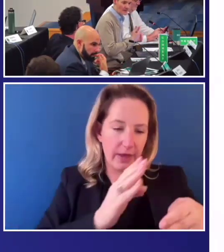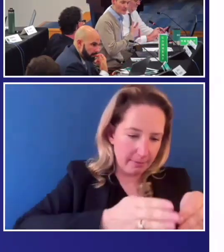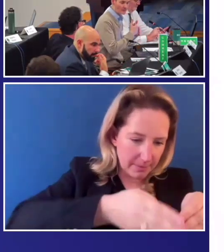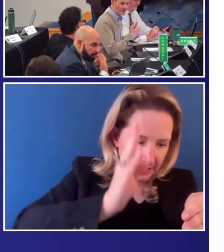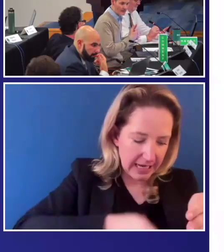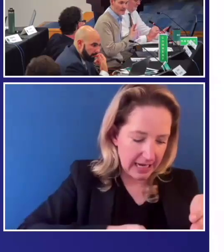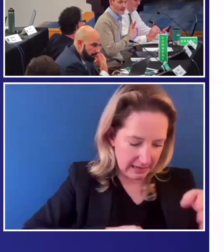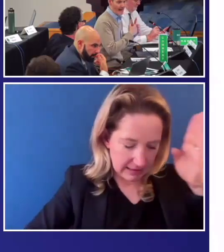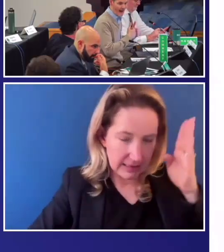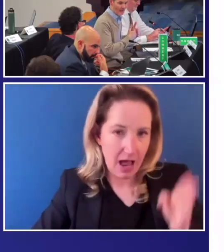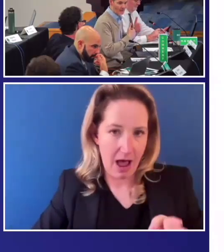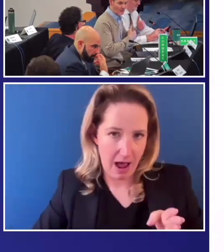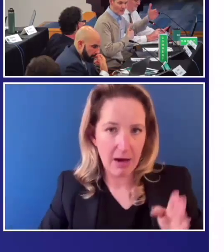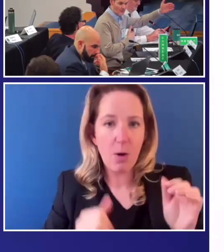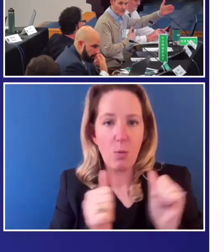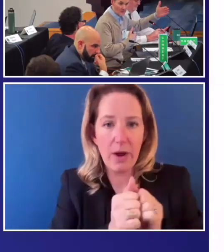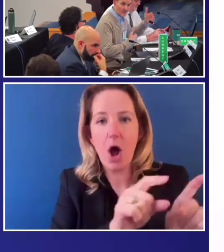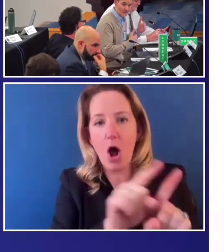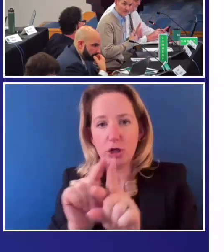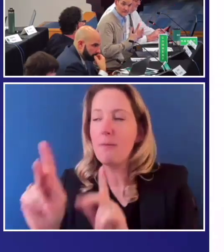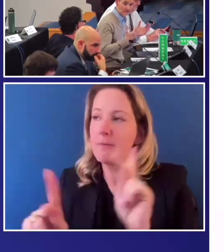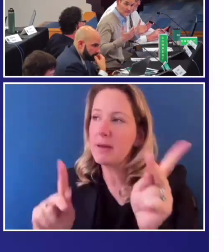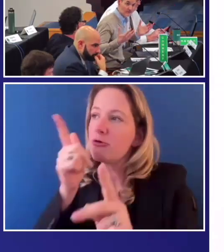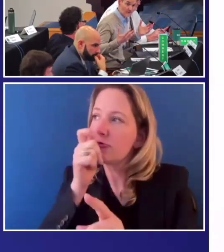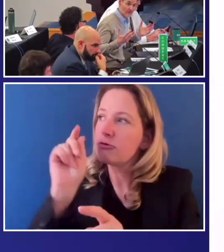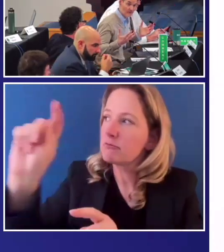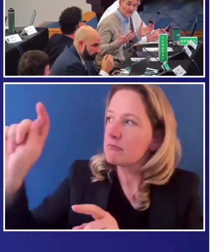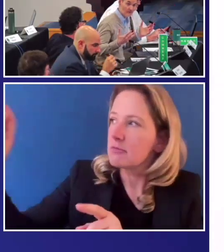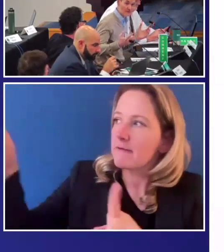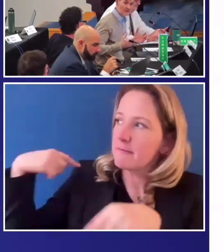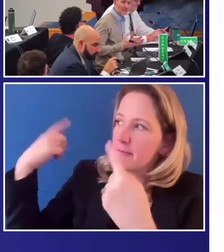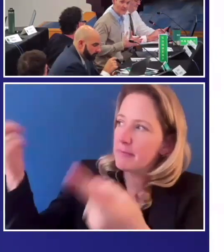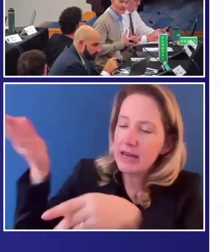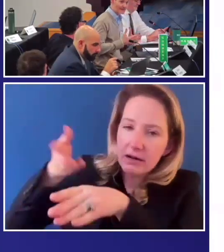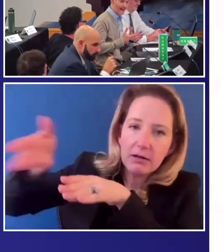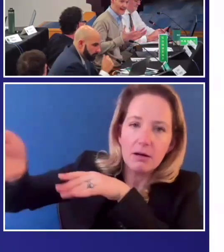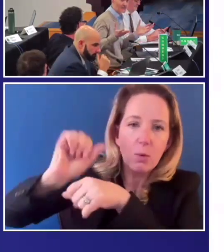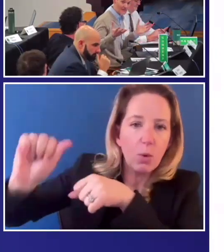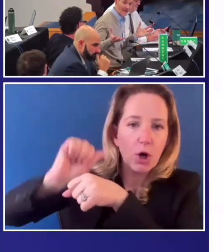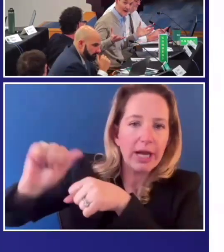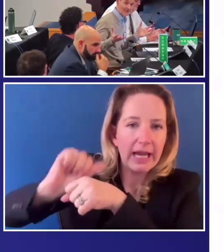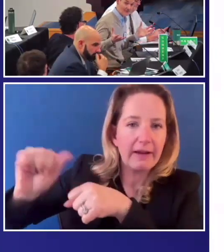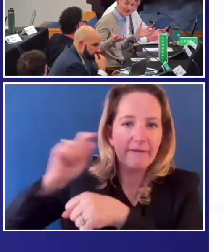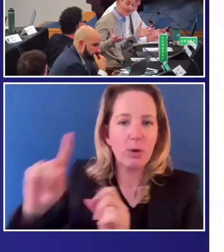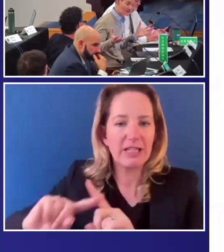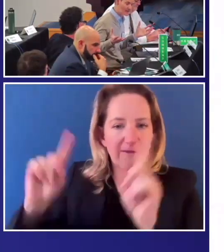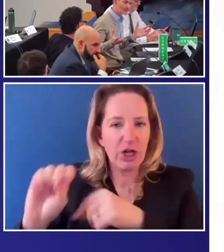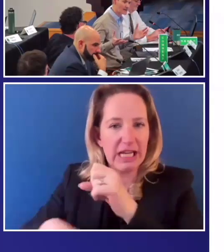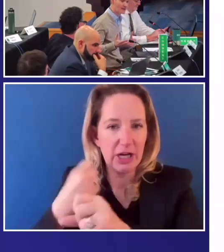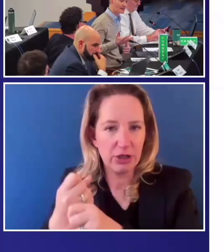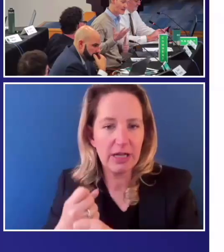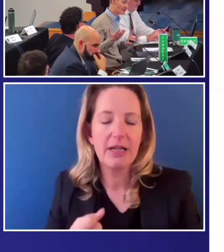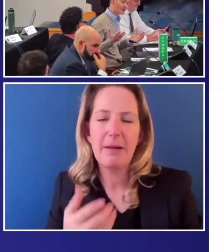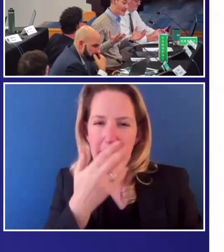people who've been out in the workforce for different, different period of years. So it's a, it's actually a better apples to apples test. The other thing is,